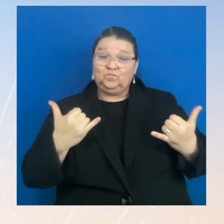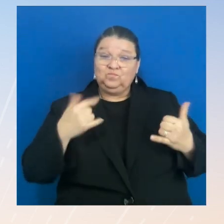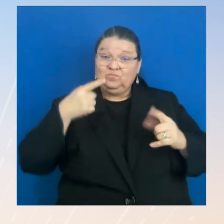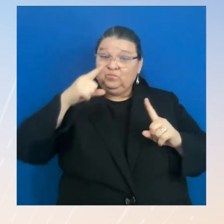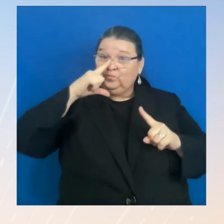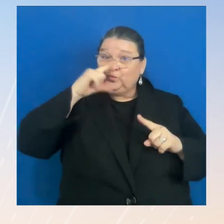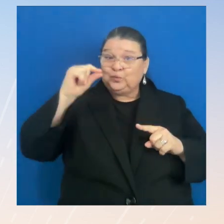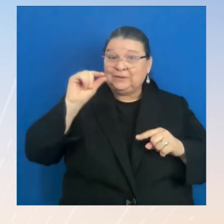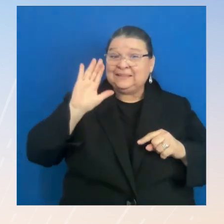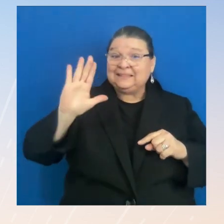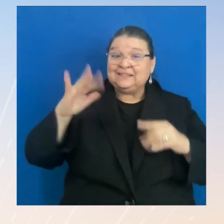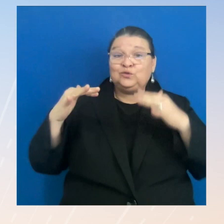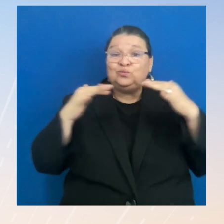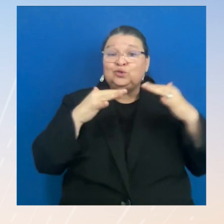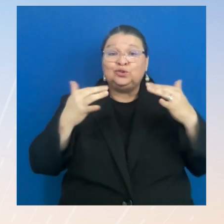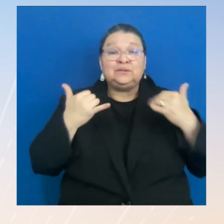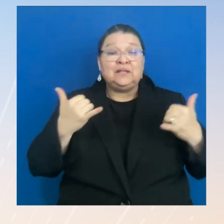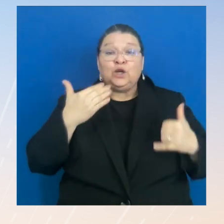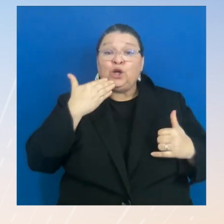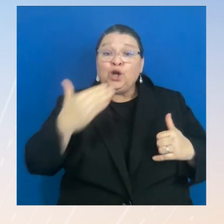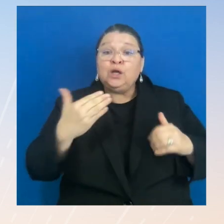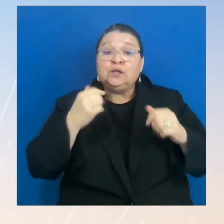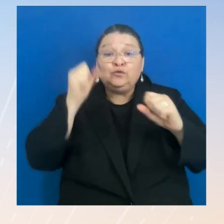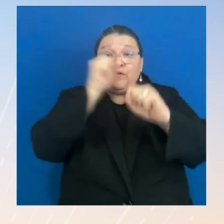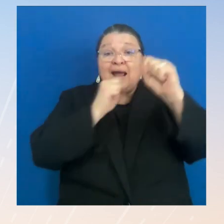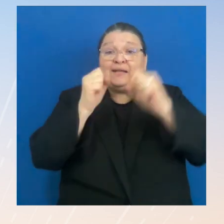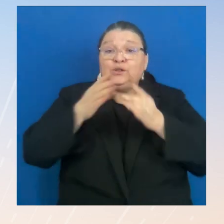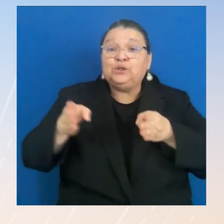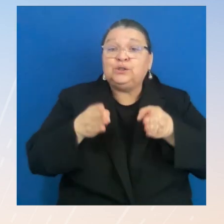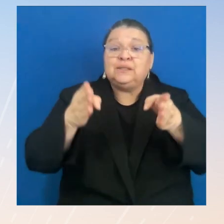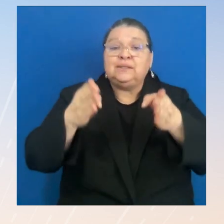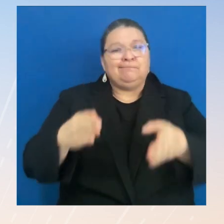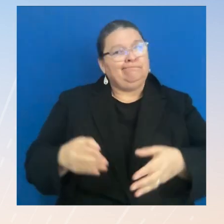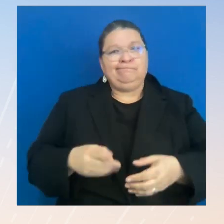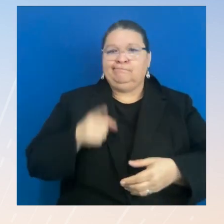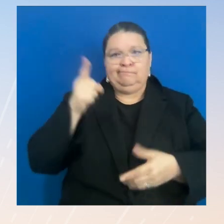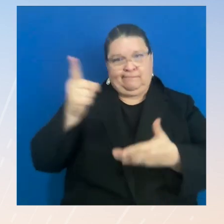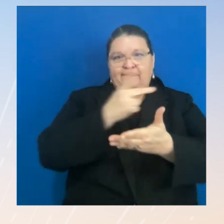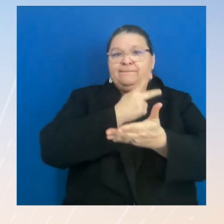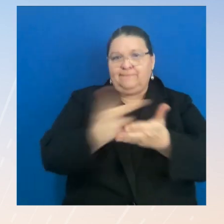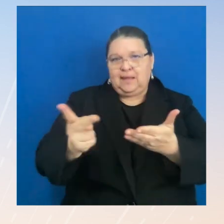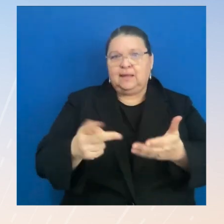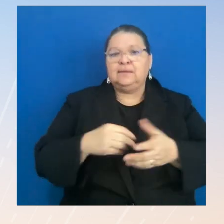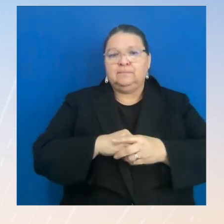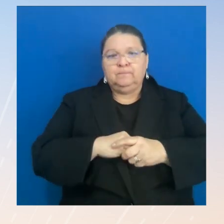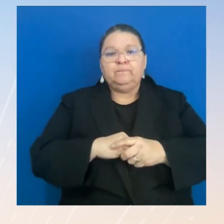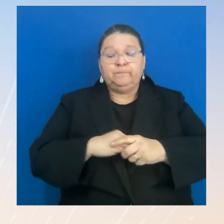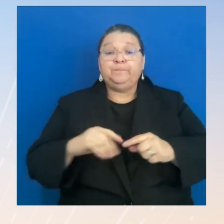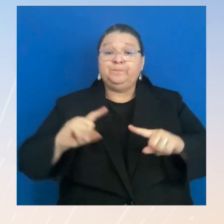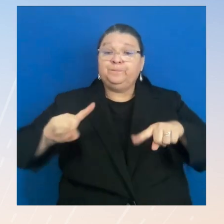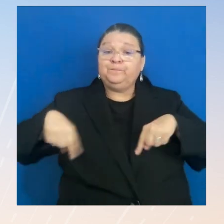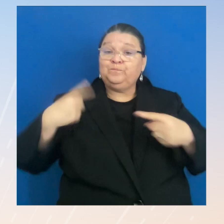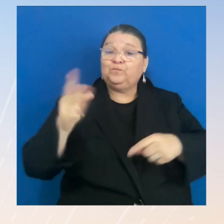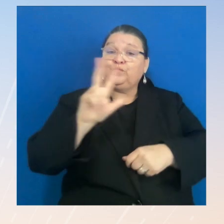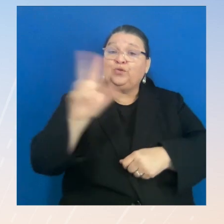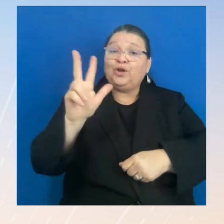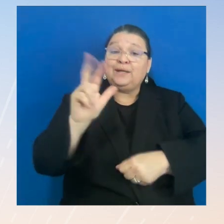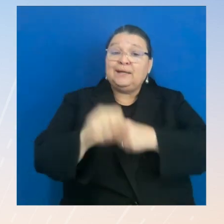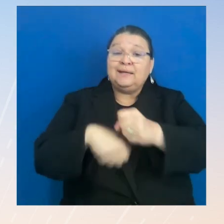have reversed 30 years of economic progress -- something President Putin himself pushed for -- and that has happened in less than a month.